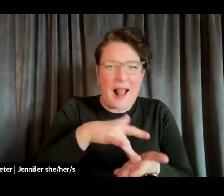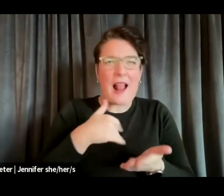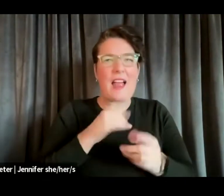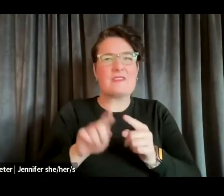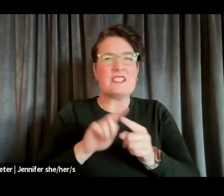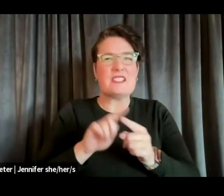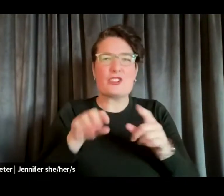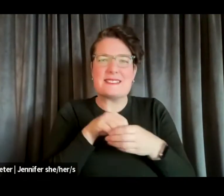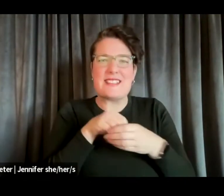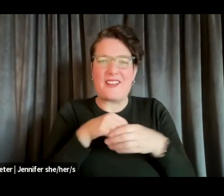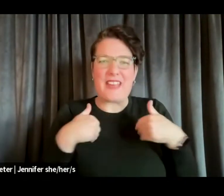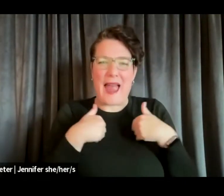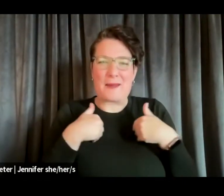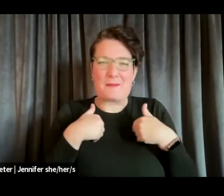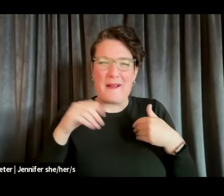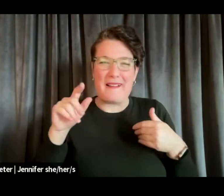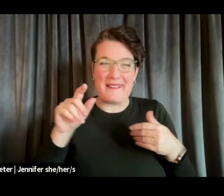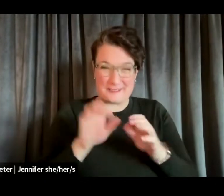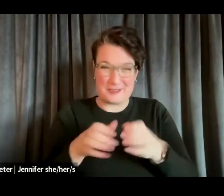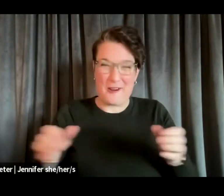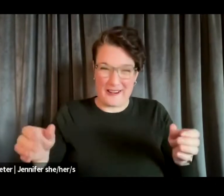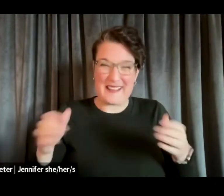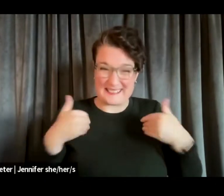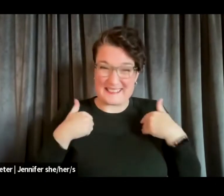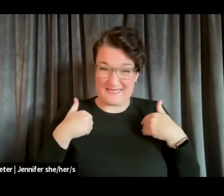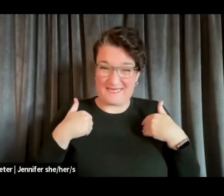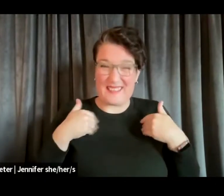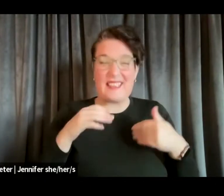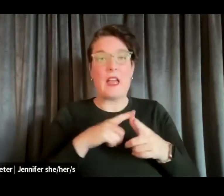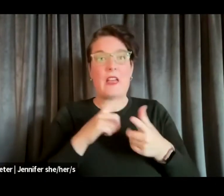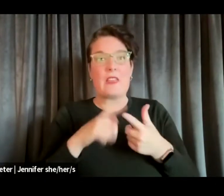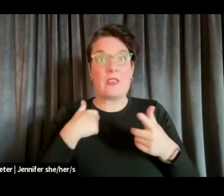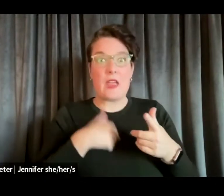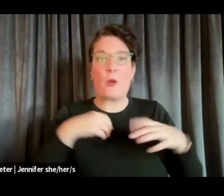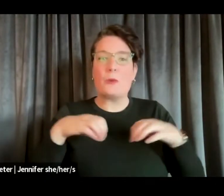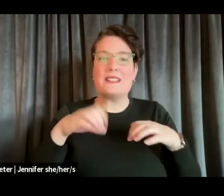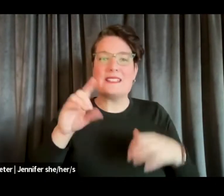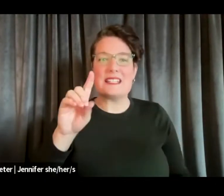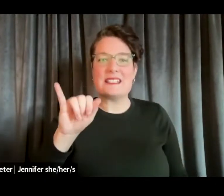Torahs oh yeah, yeah. And then we did divination where, oh, cool.